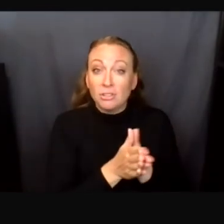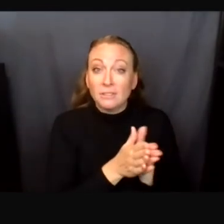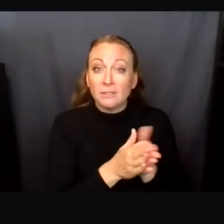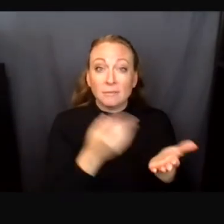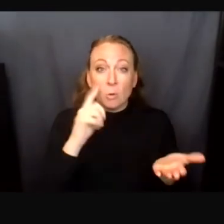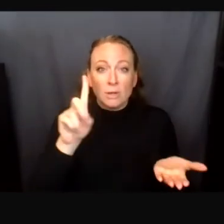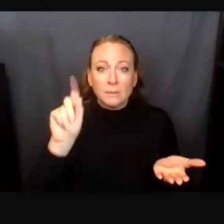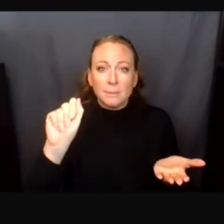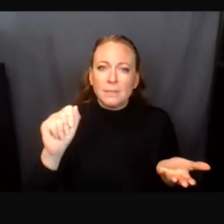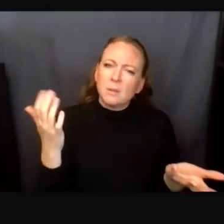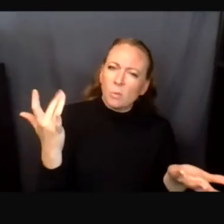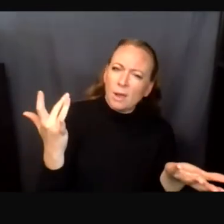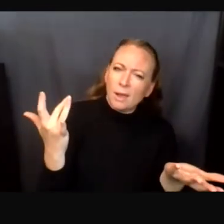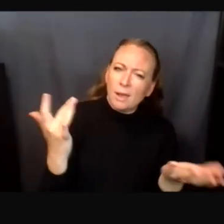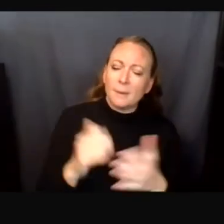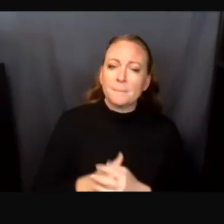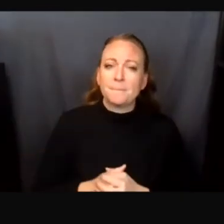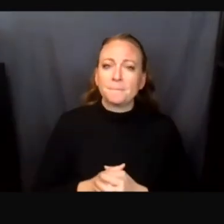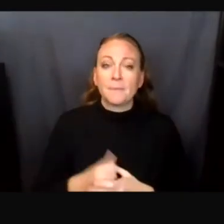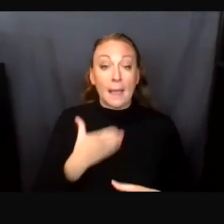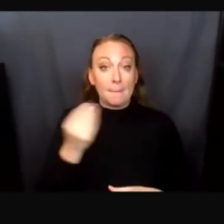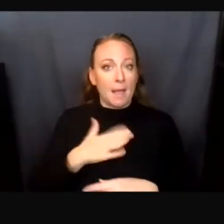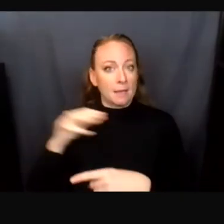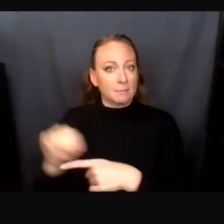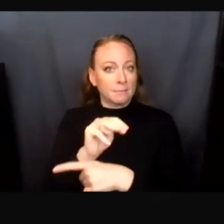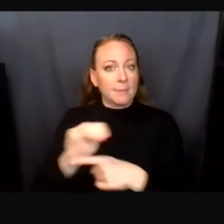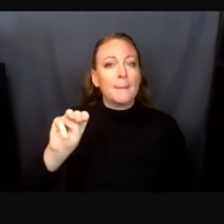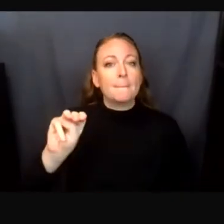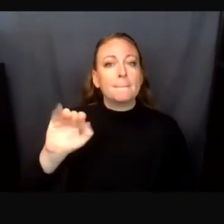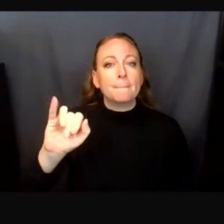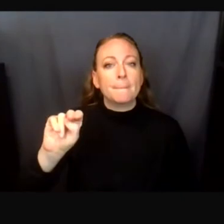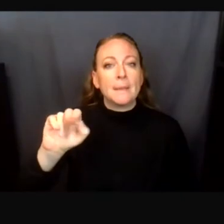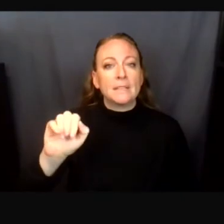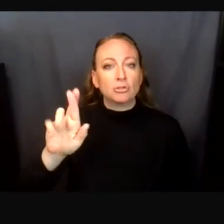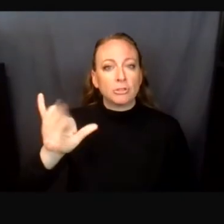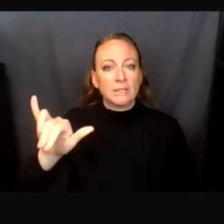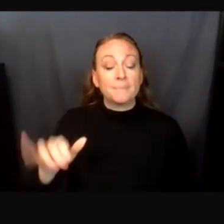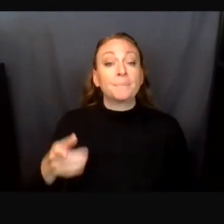and my ministry in effect. When I was 16 years old,